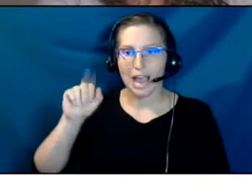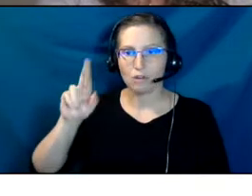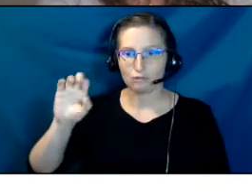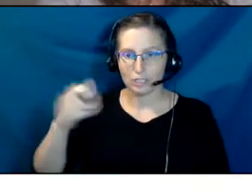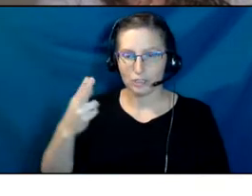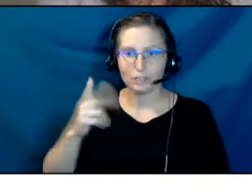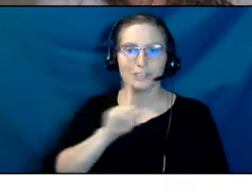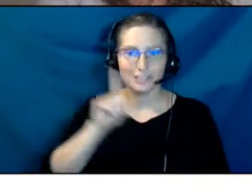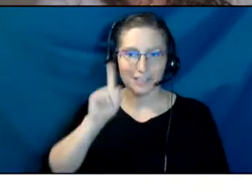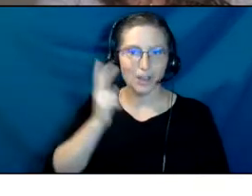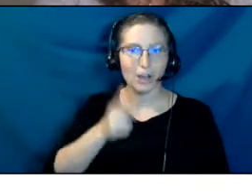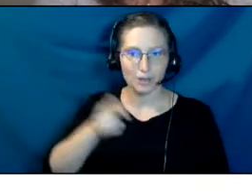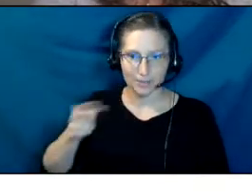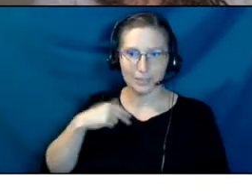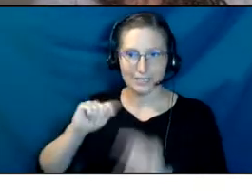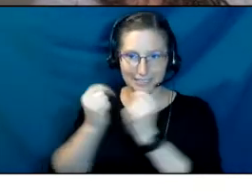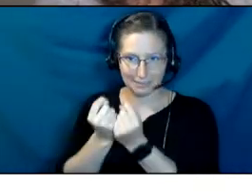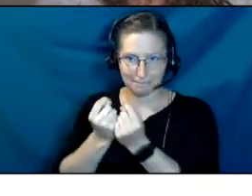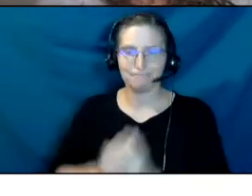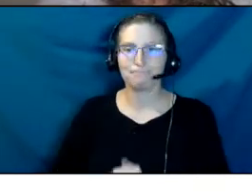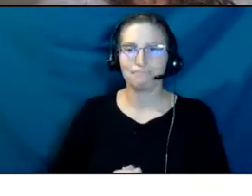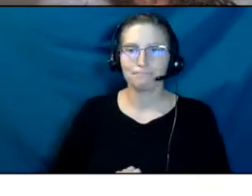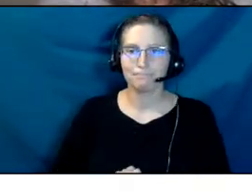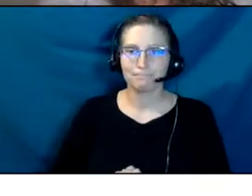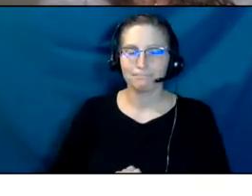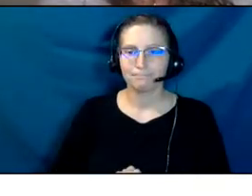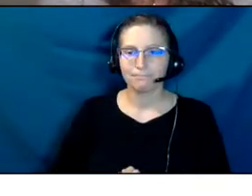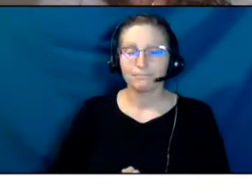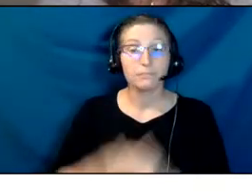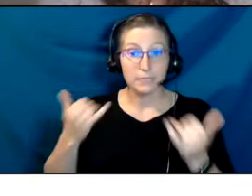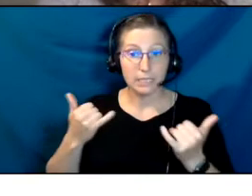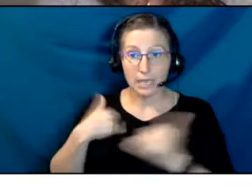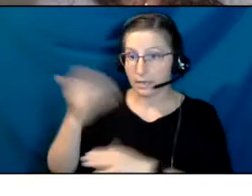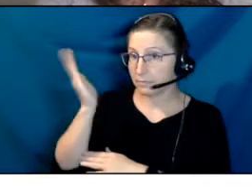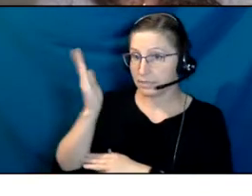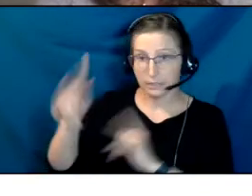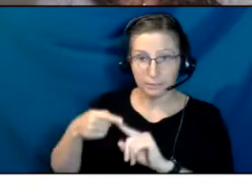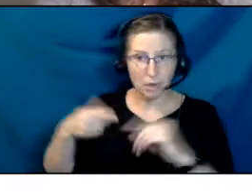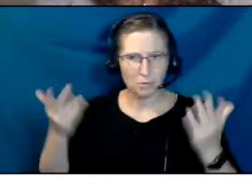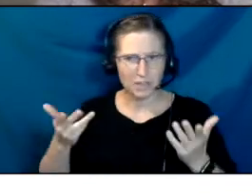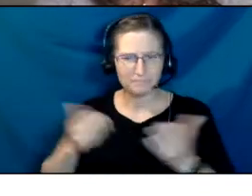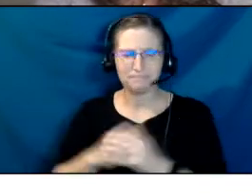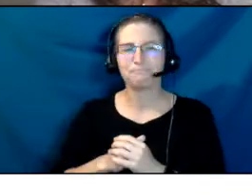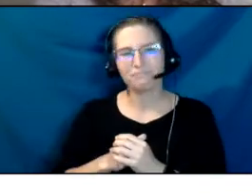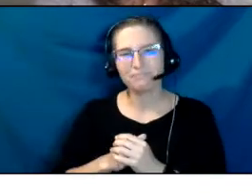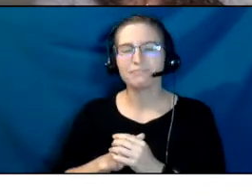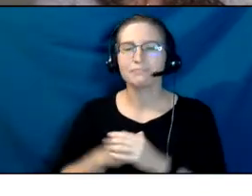teams. I am going to be presenting on just a little bit of information